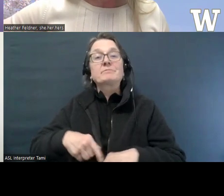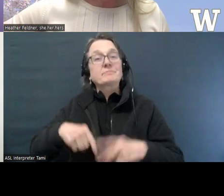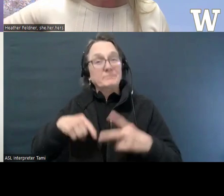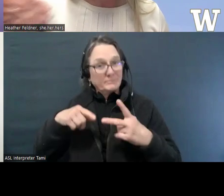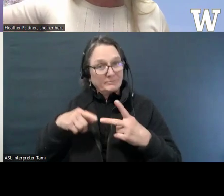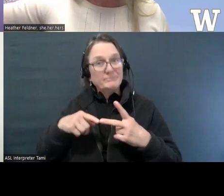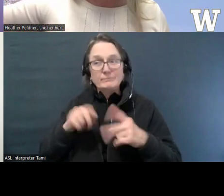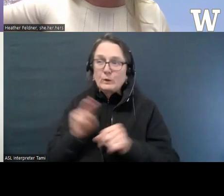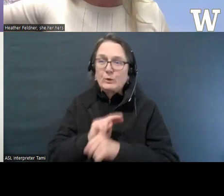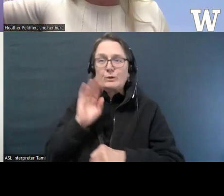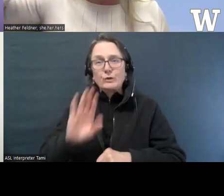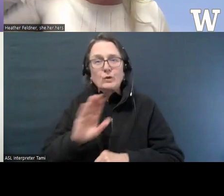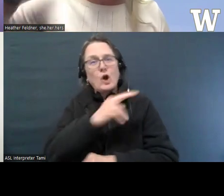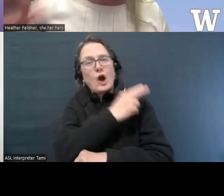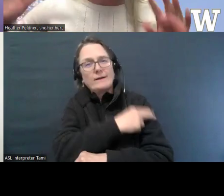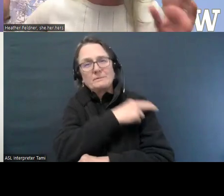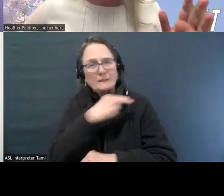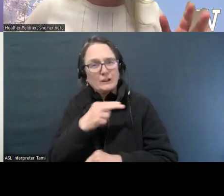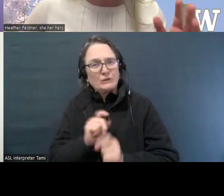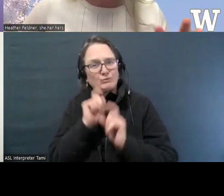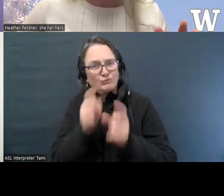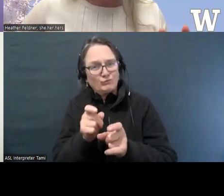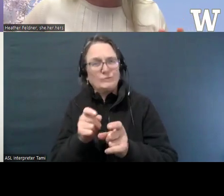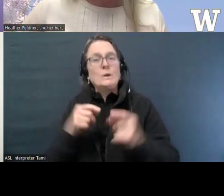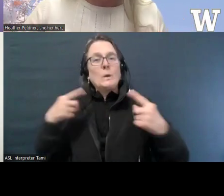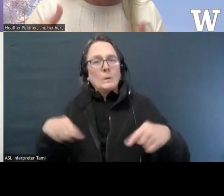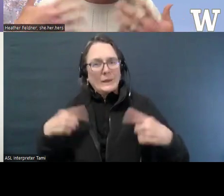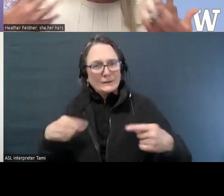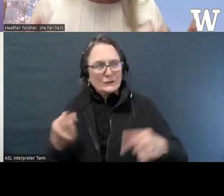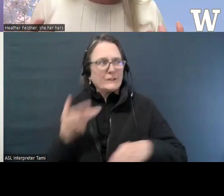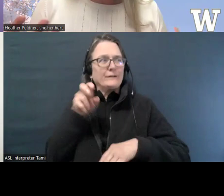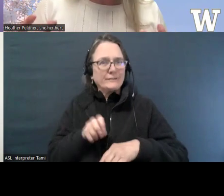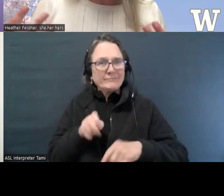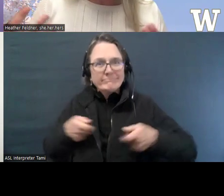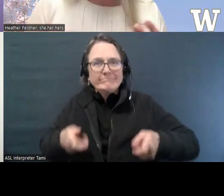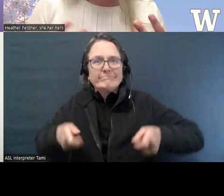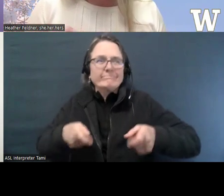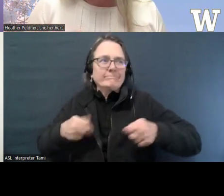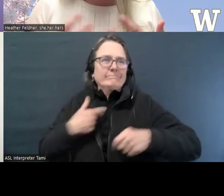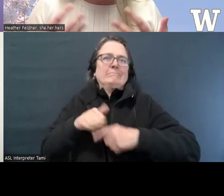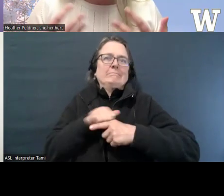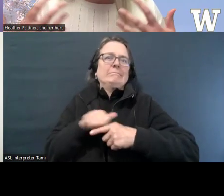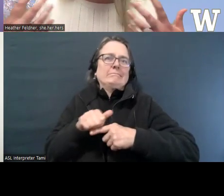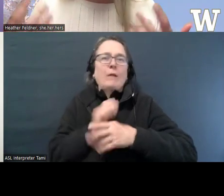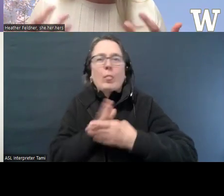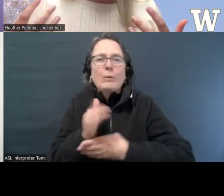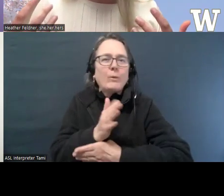and try and navigate the city and to see how hard it is, right? These are experiences that are designed